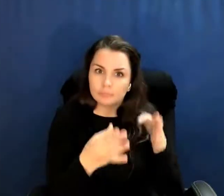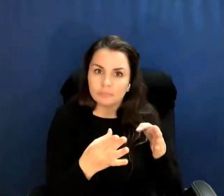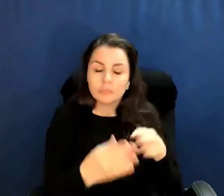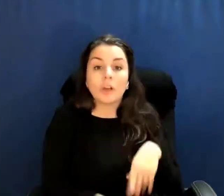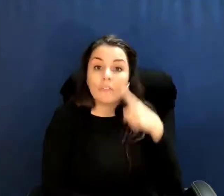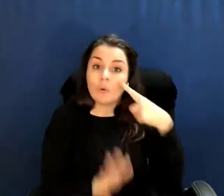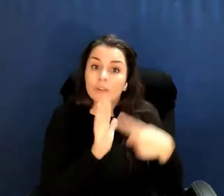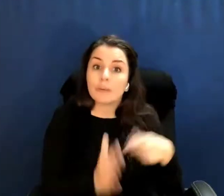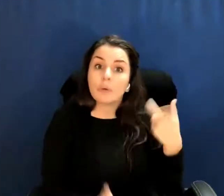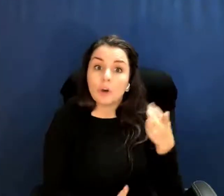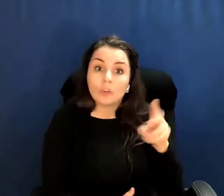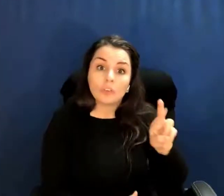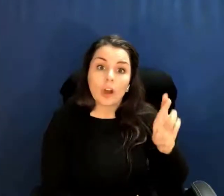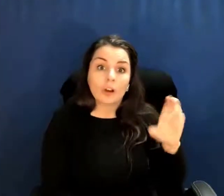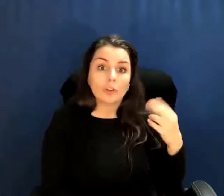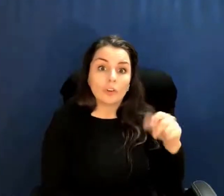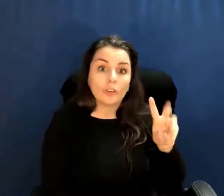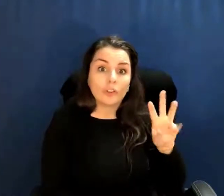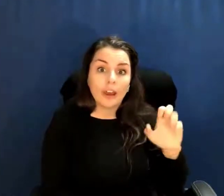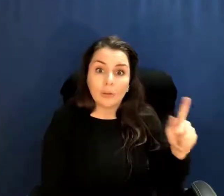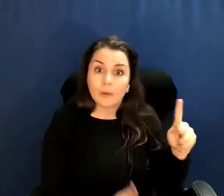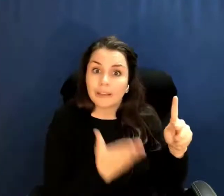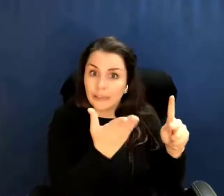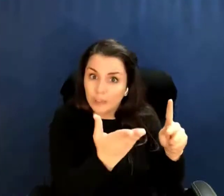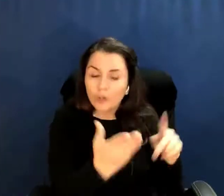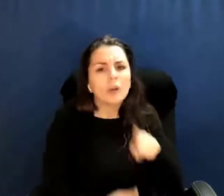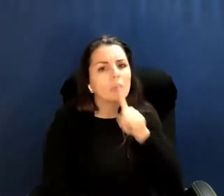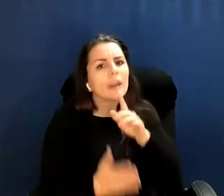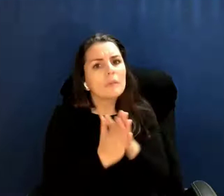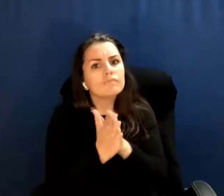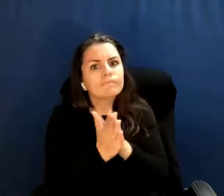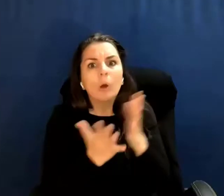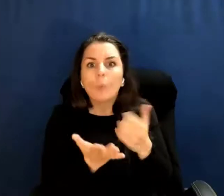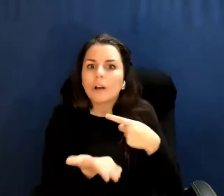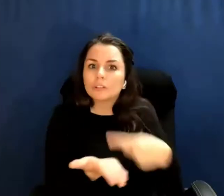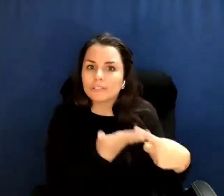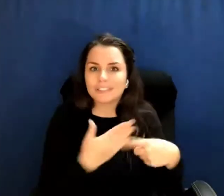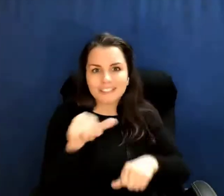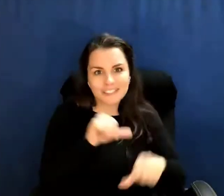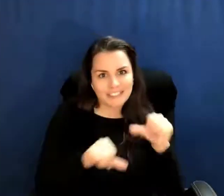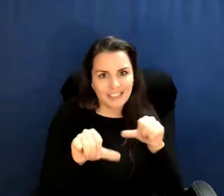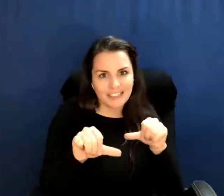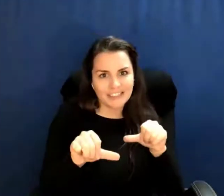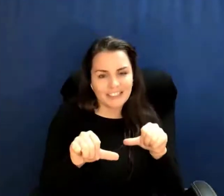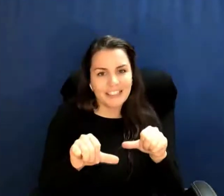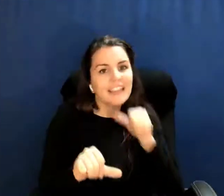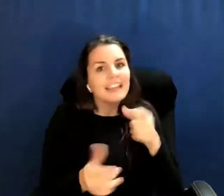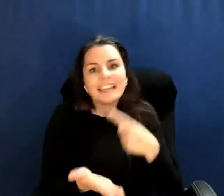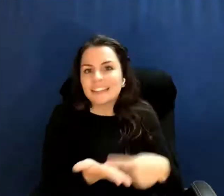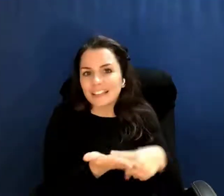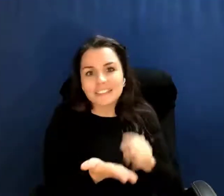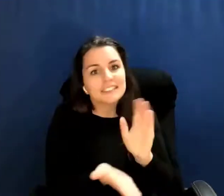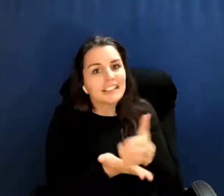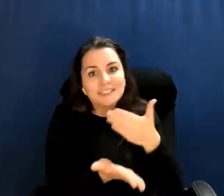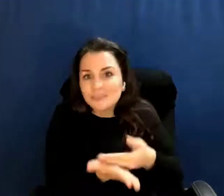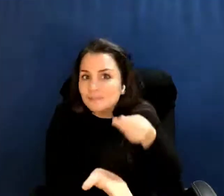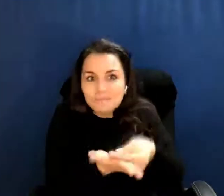would love to talk about your science. They're probably less excited to talk about the margins of your application and what the formatting should be, right?